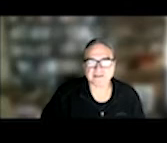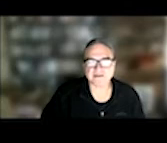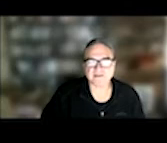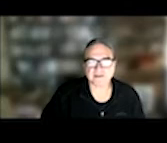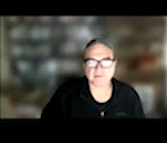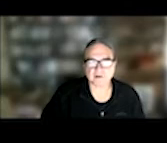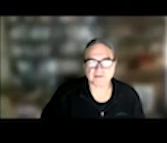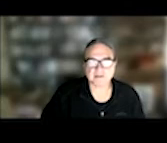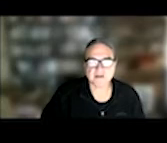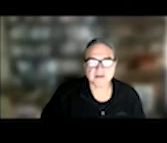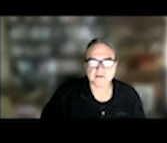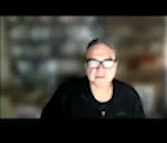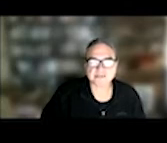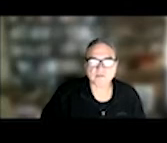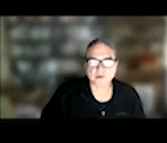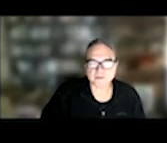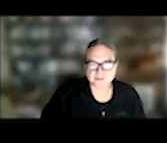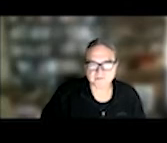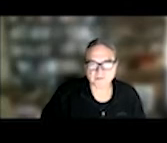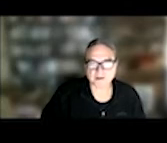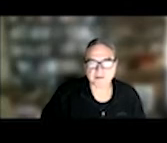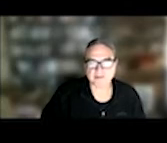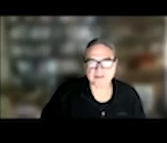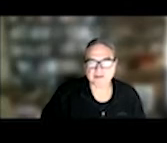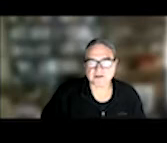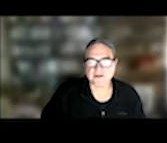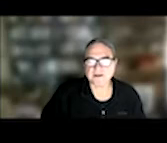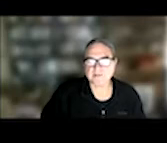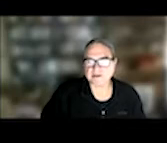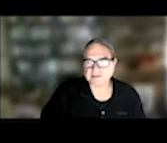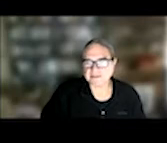significantly worse it was less than one percent for the white population, but you can see it's